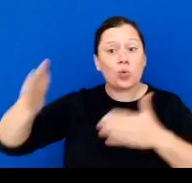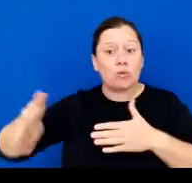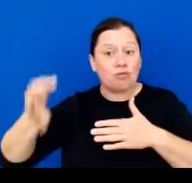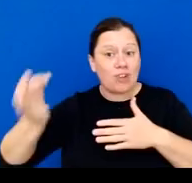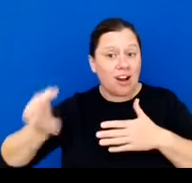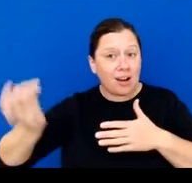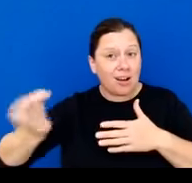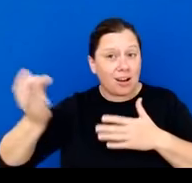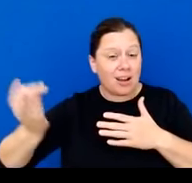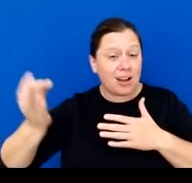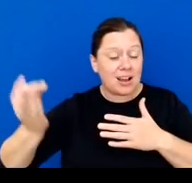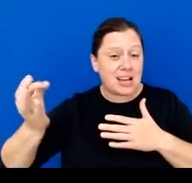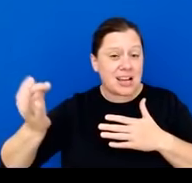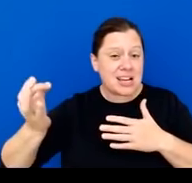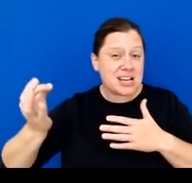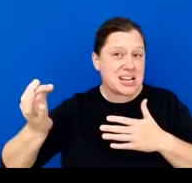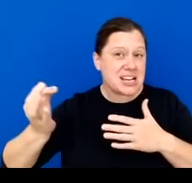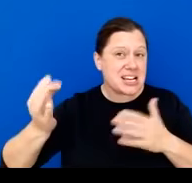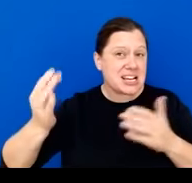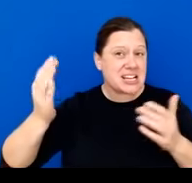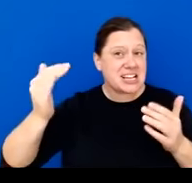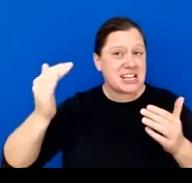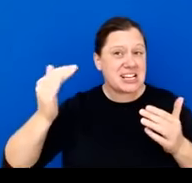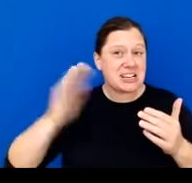higher amounts there so we're looking at quite a bit of